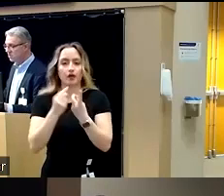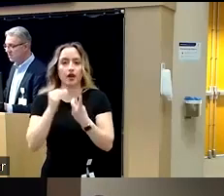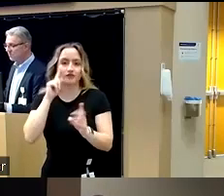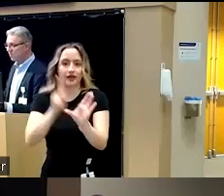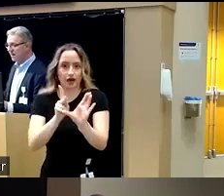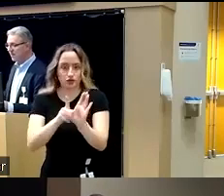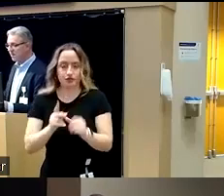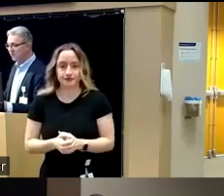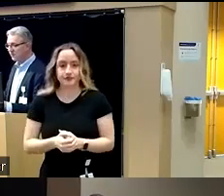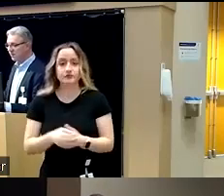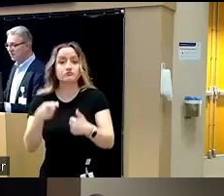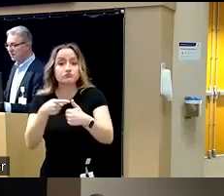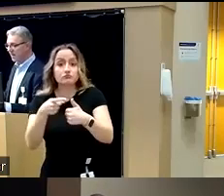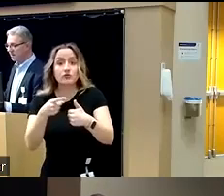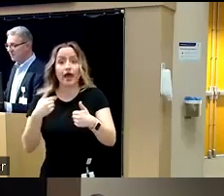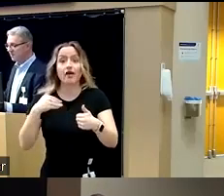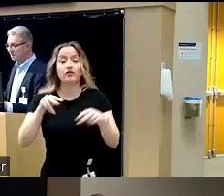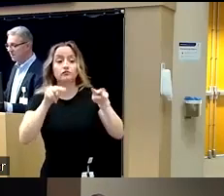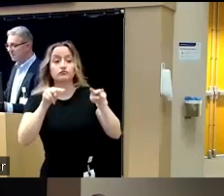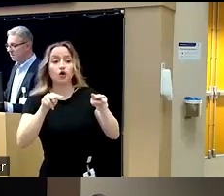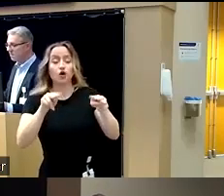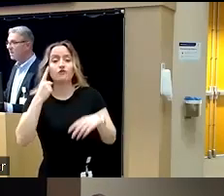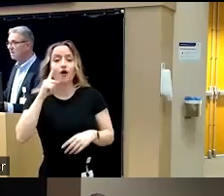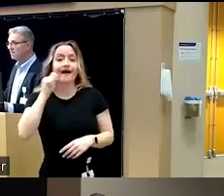Julie has primary oversight of the Adolescent young adult Clinic